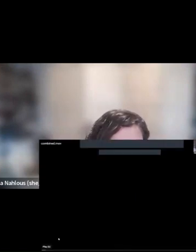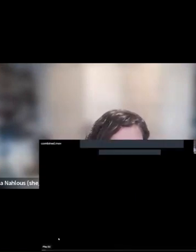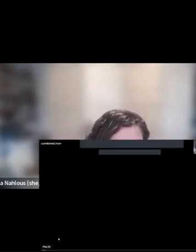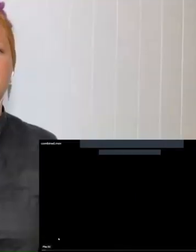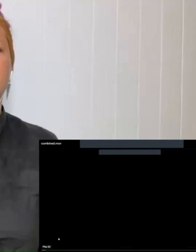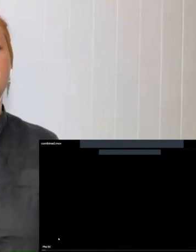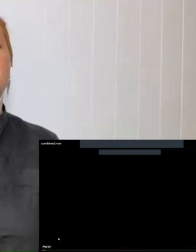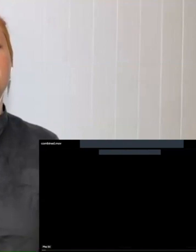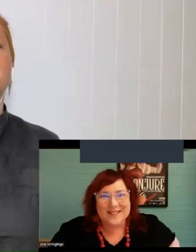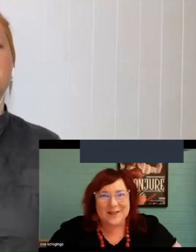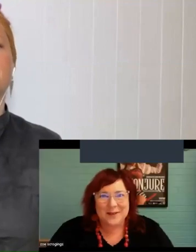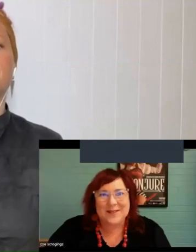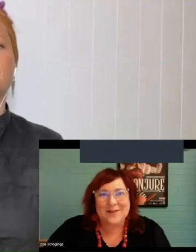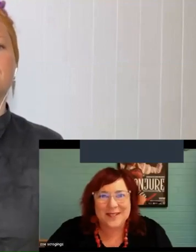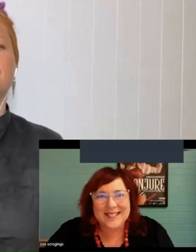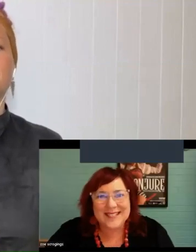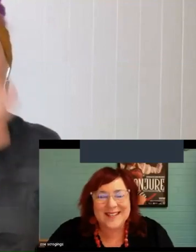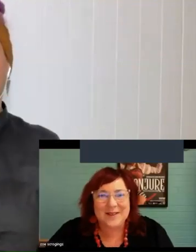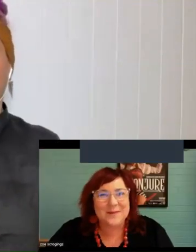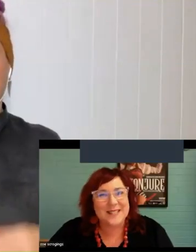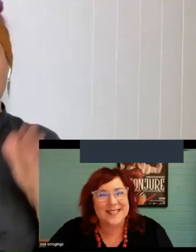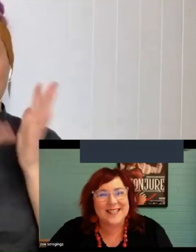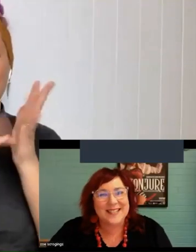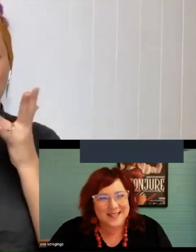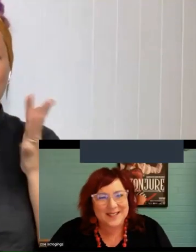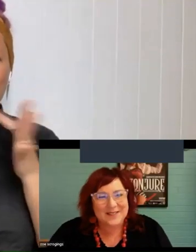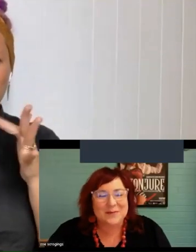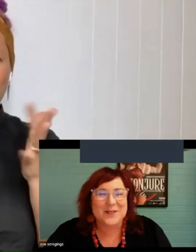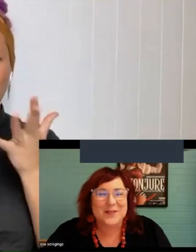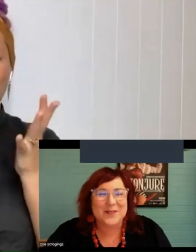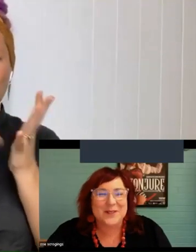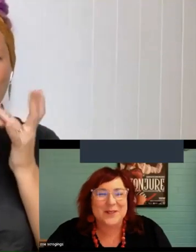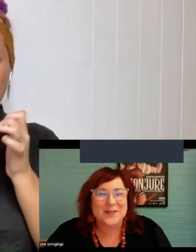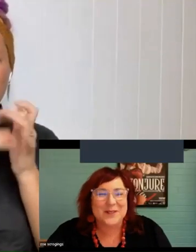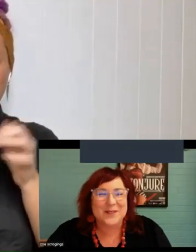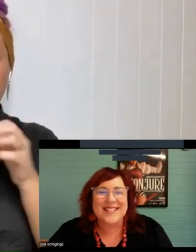Hi, my name is Zoe Scroggings. I'm the Executive Producer and